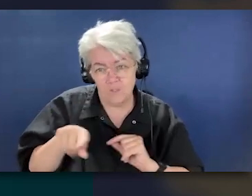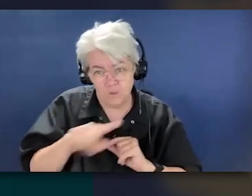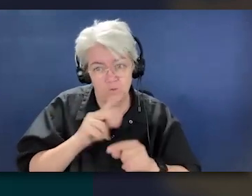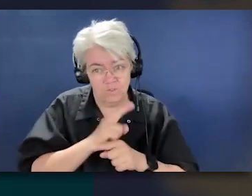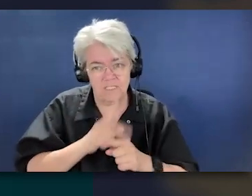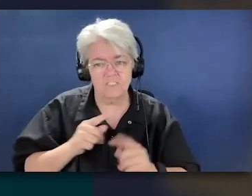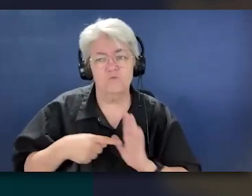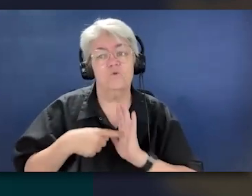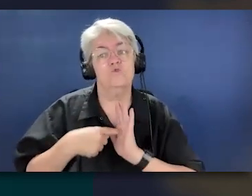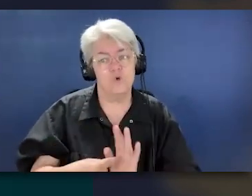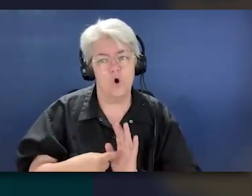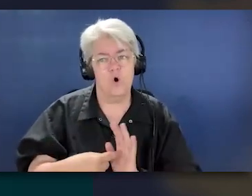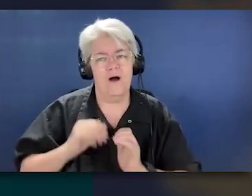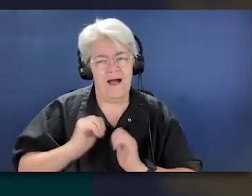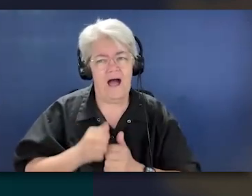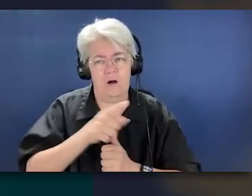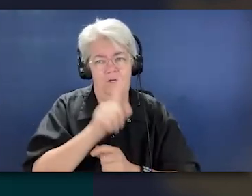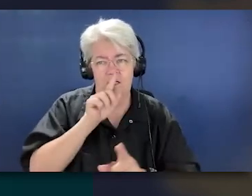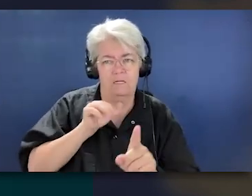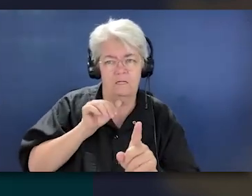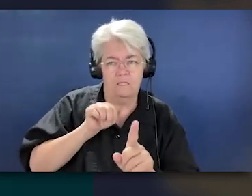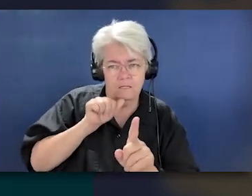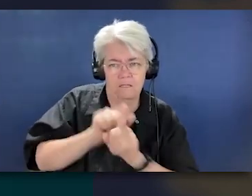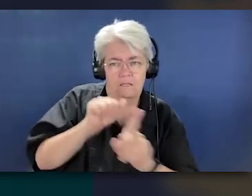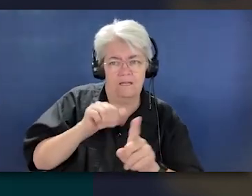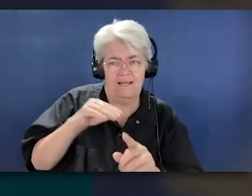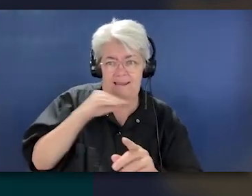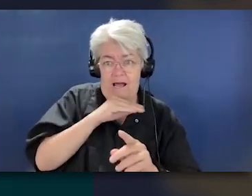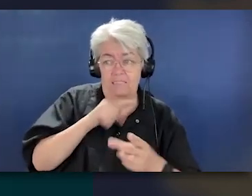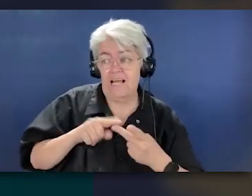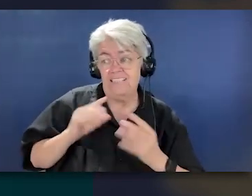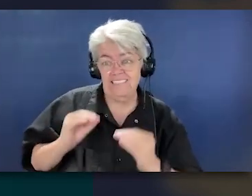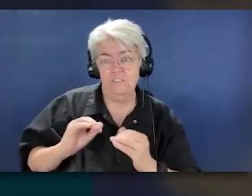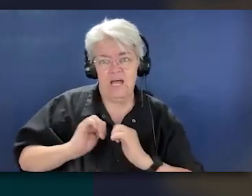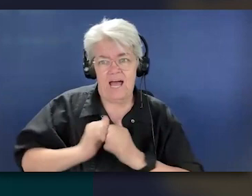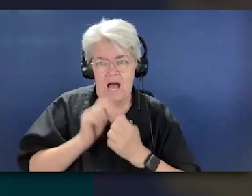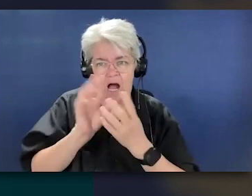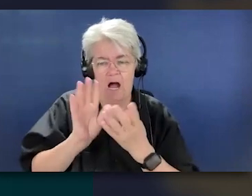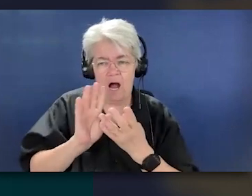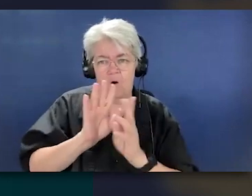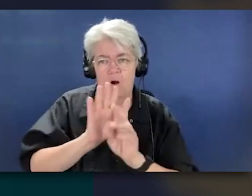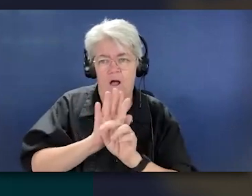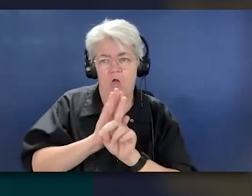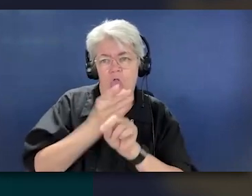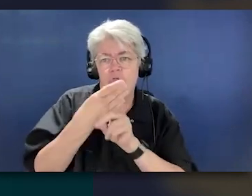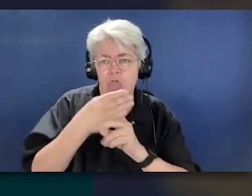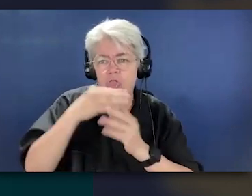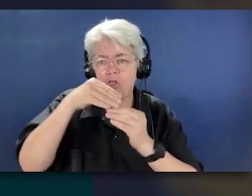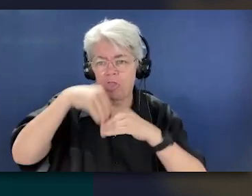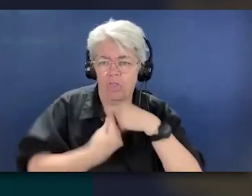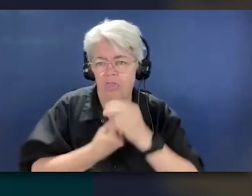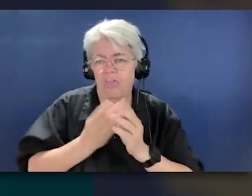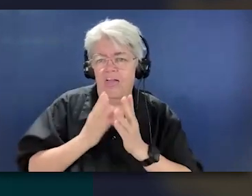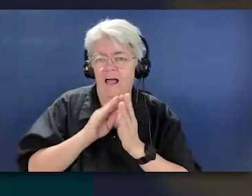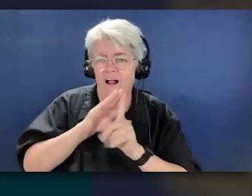students and teach how manipulation and trickery have been part of the story, again to seed that